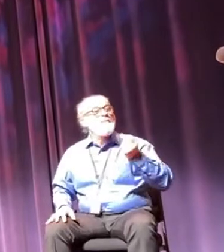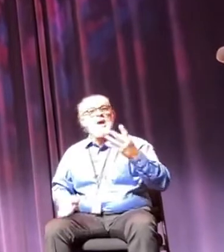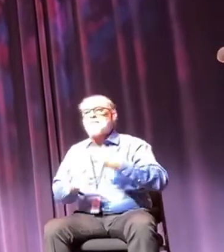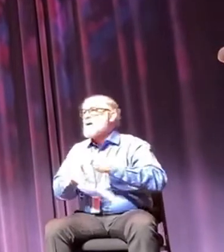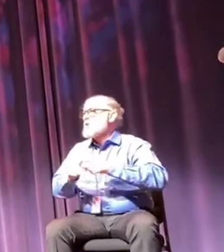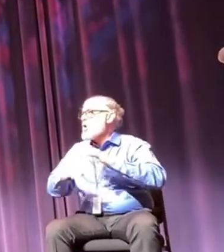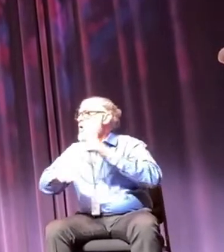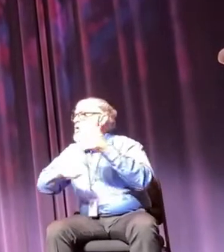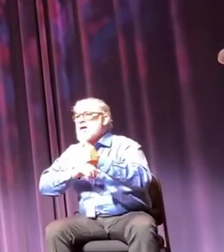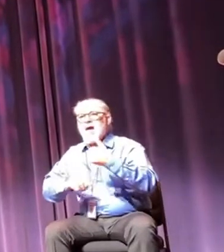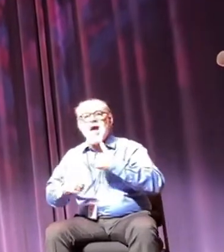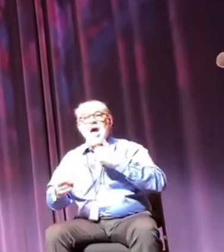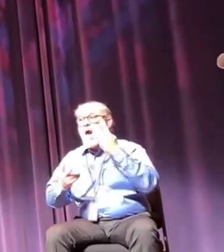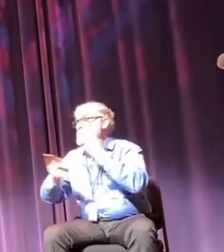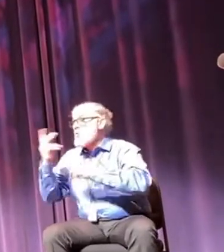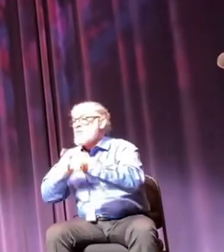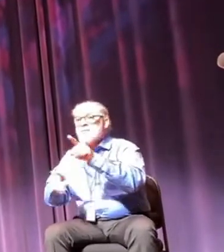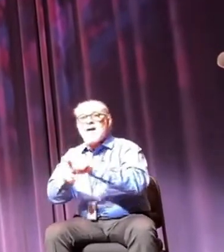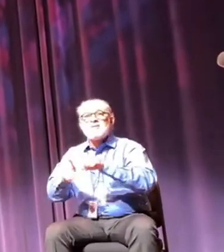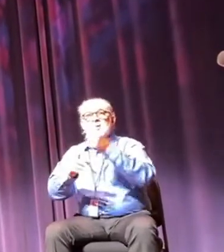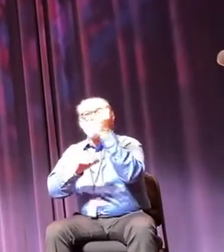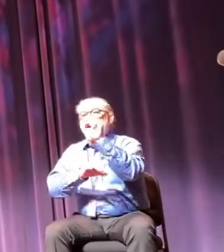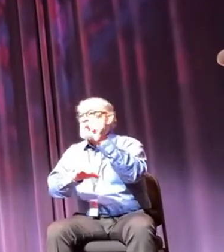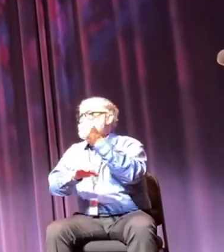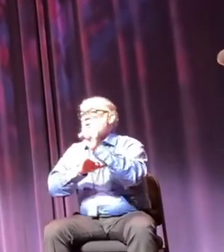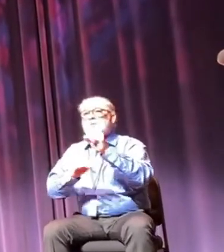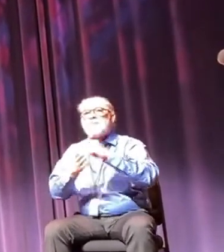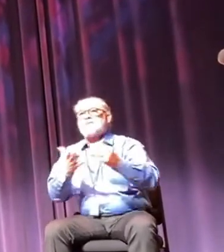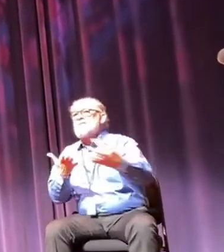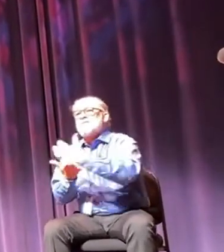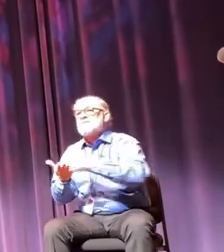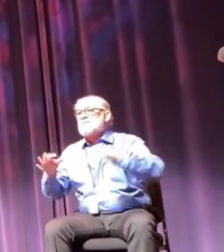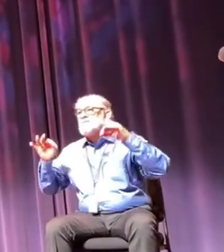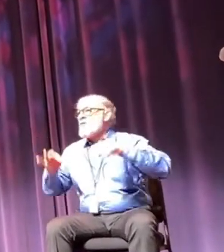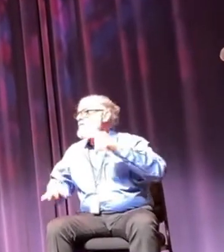How, I saw them at the protest or fundraiser. Four.